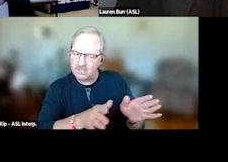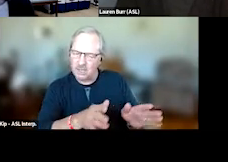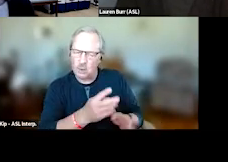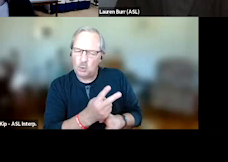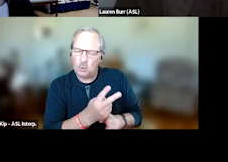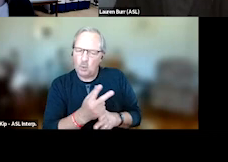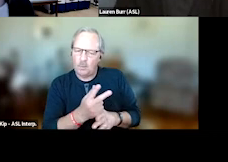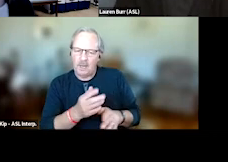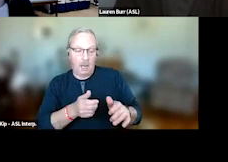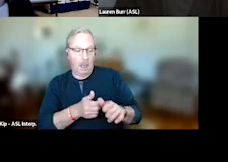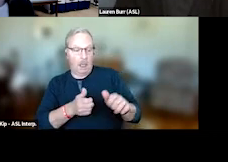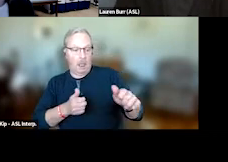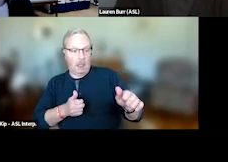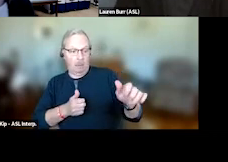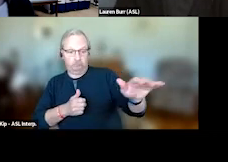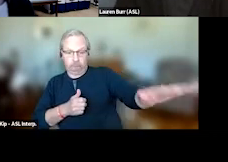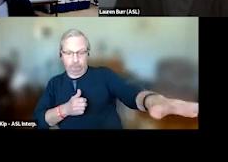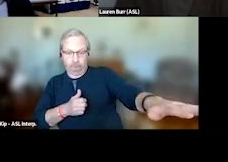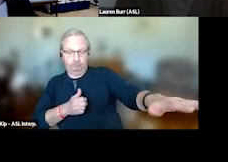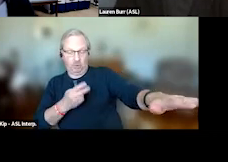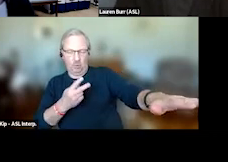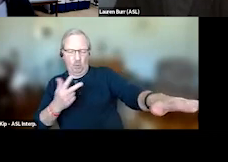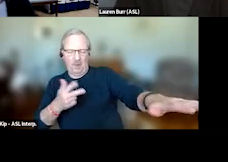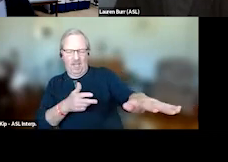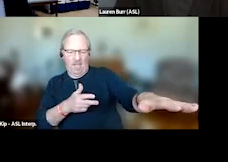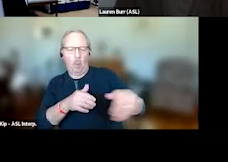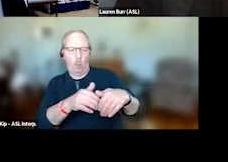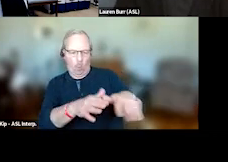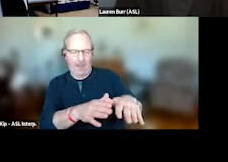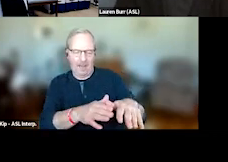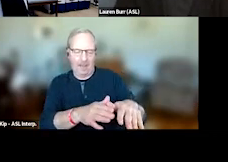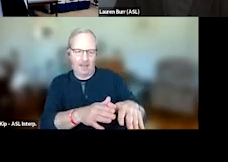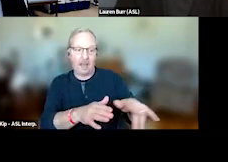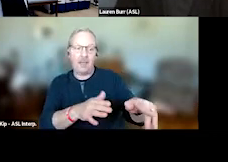lengths away if you can. This is for them to feel like they have